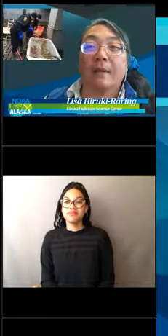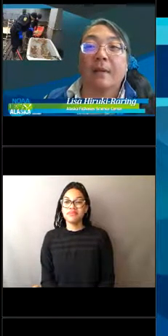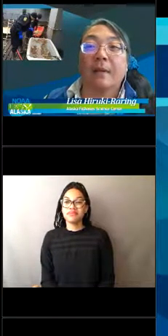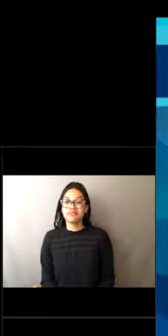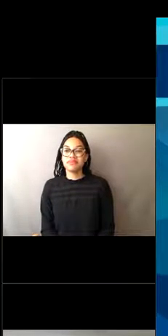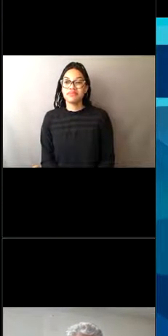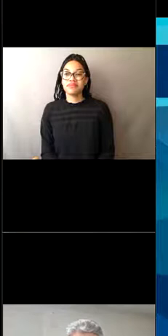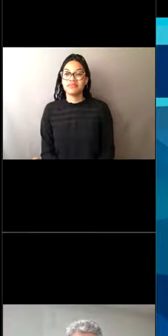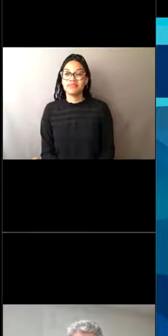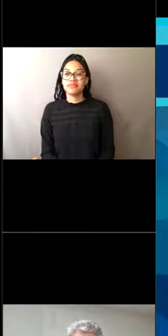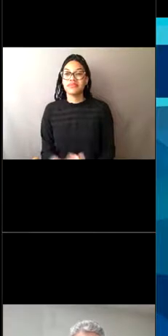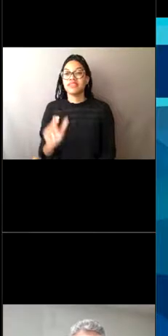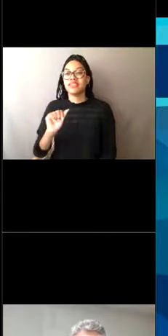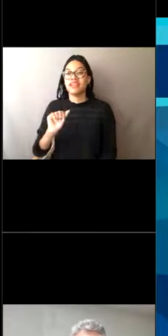Hi, everyone, sound check, Lisa.